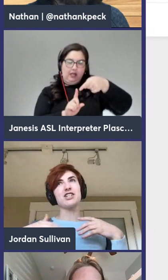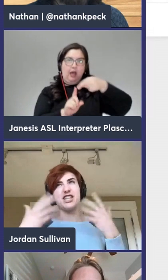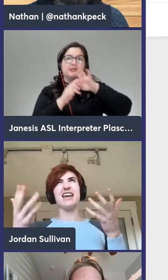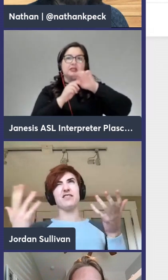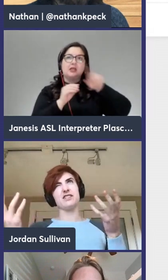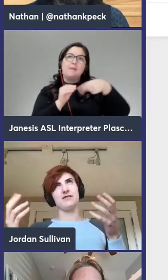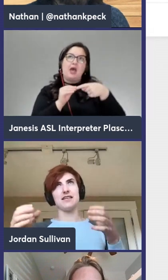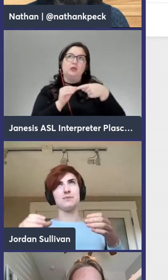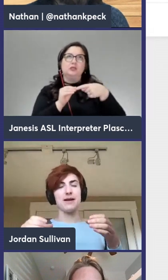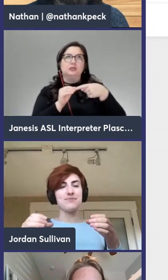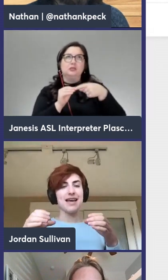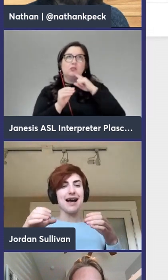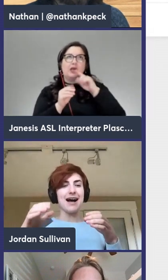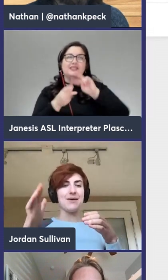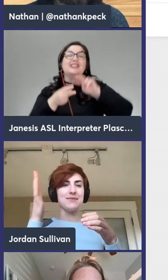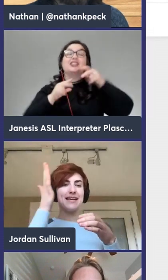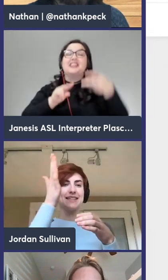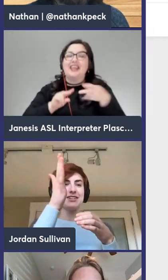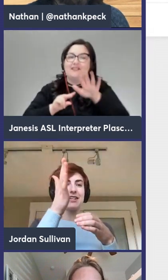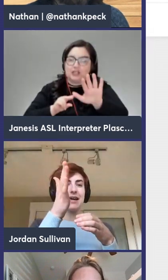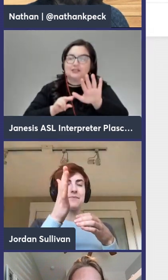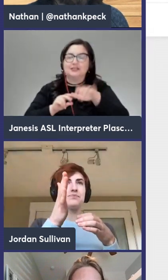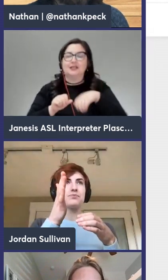it's actually the inverse of this, but essentially,